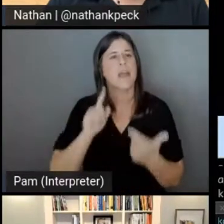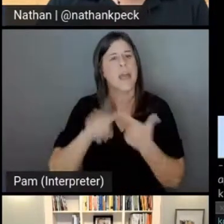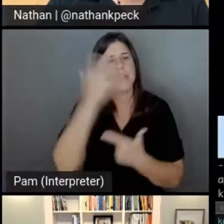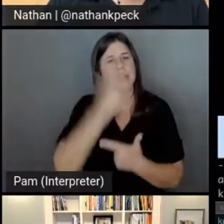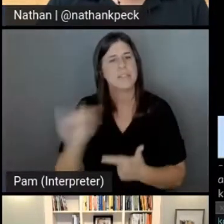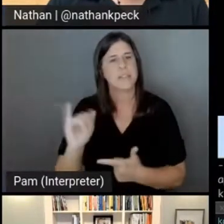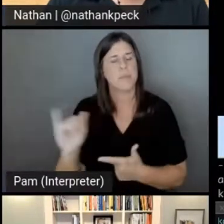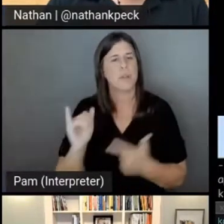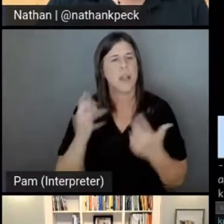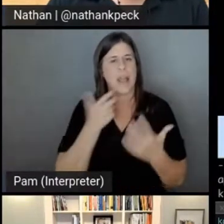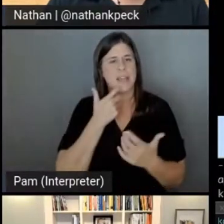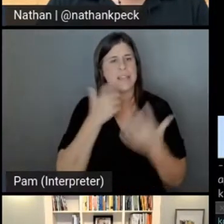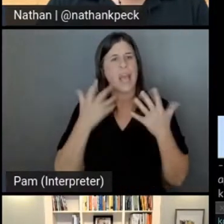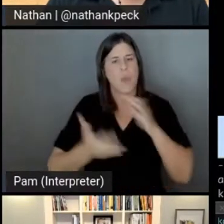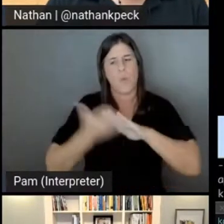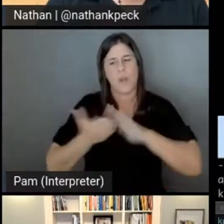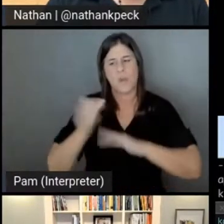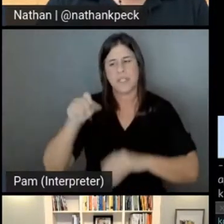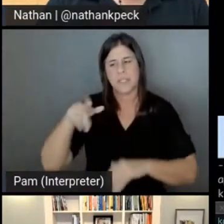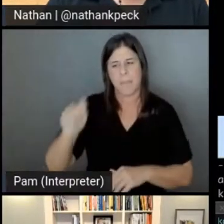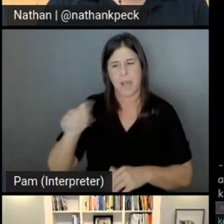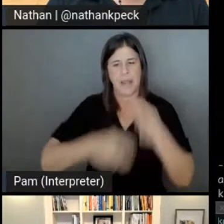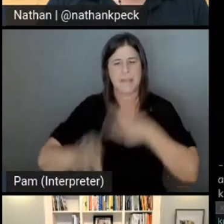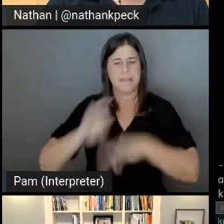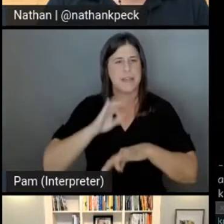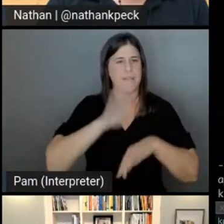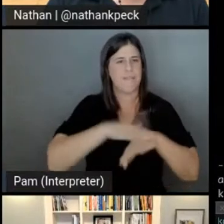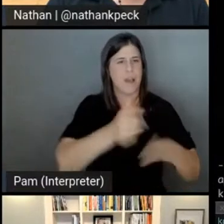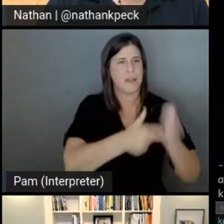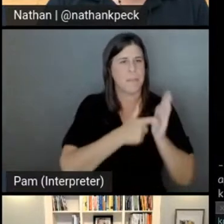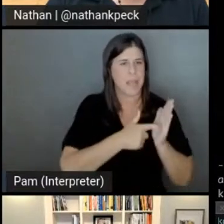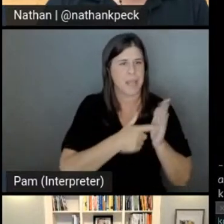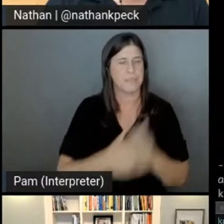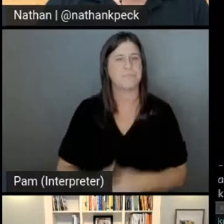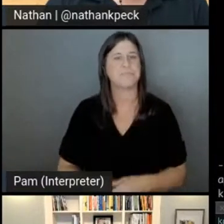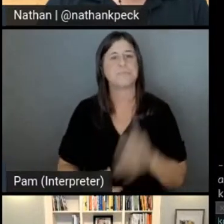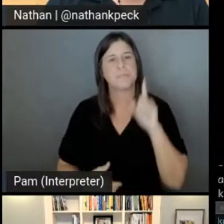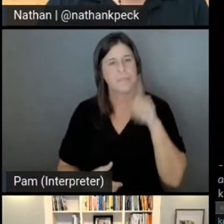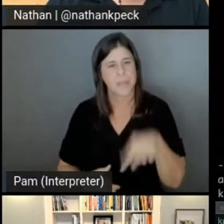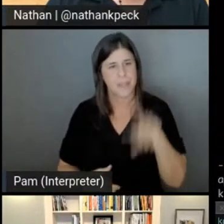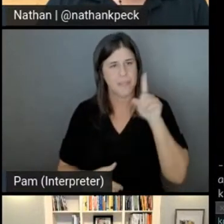I want to run spot instead of on demand. And this is all Kubernetes affinity rules.